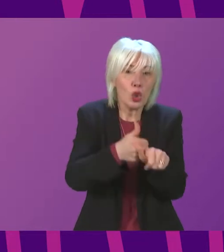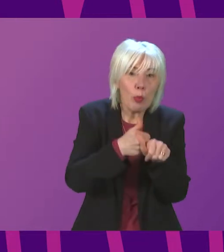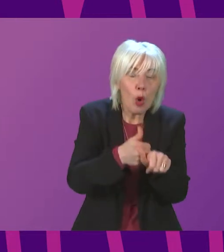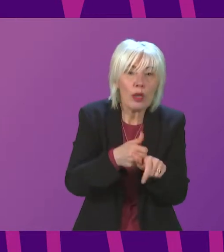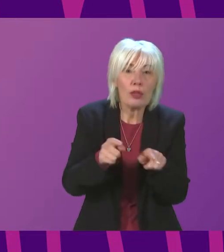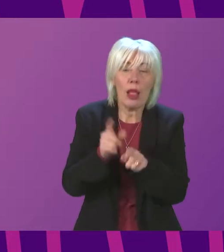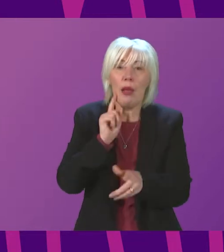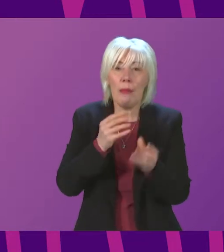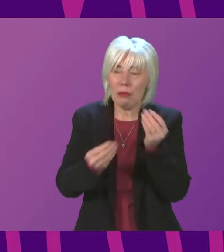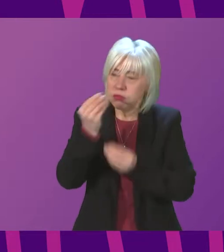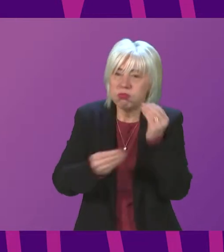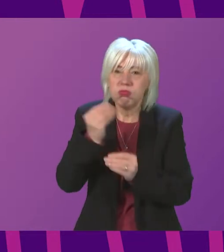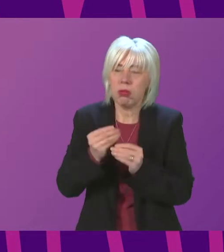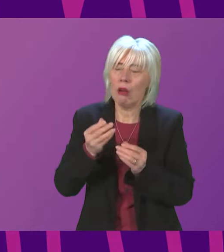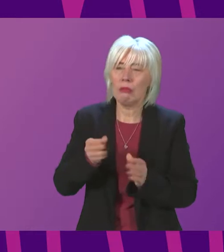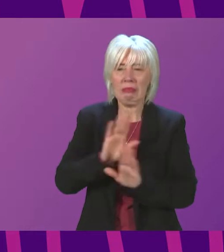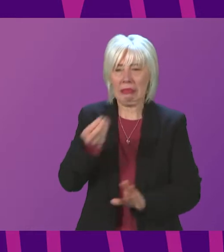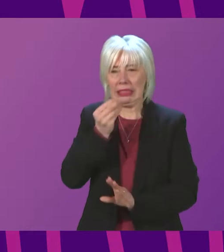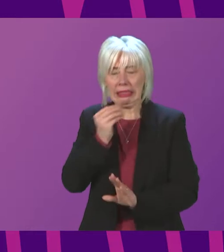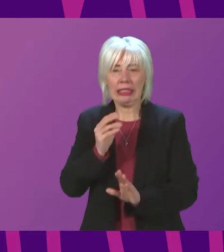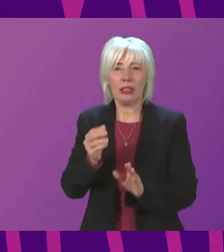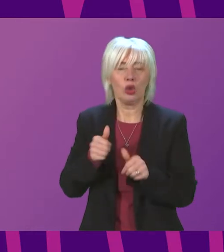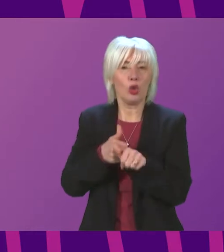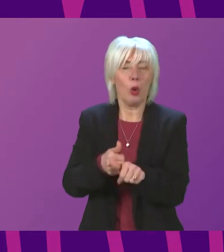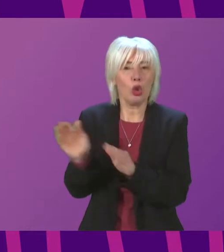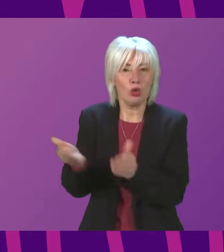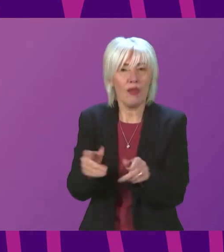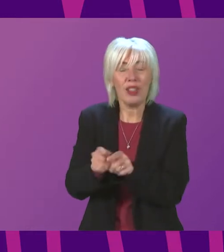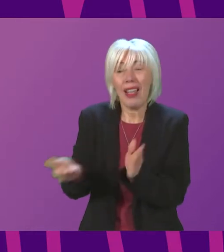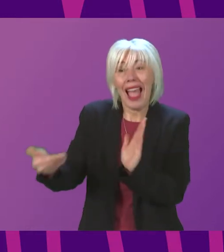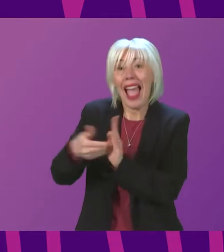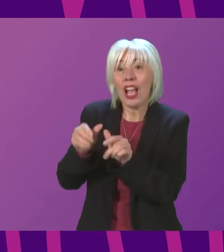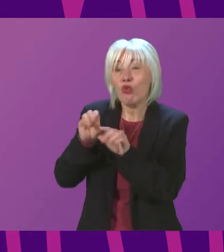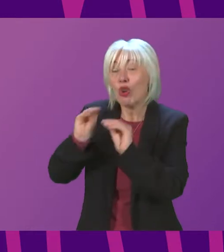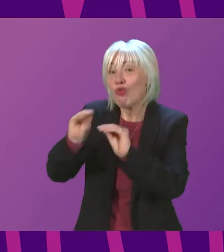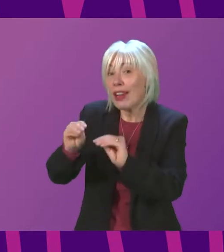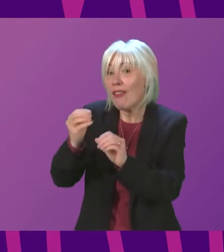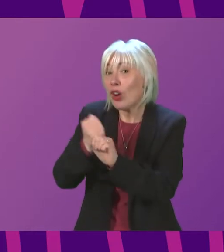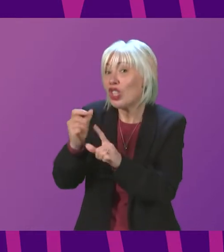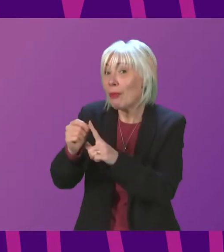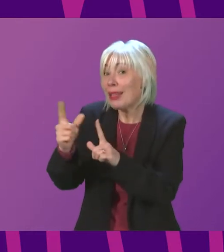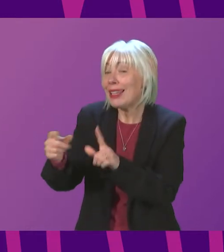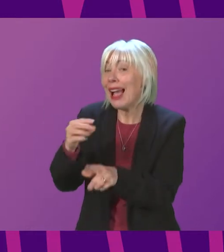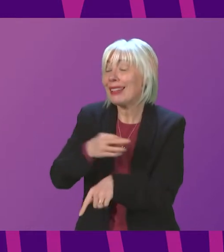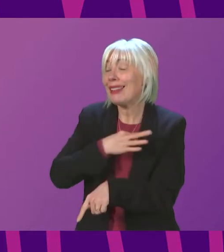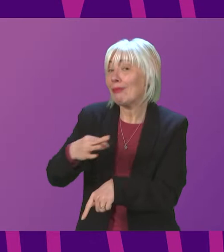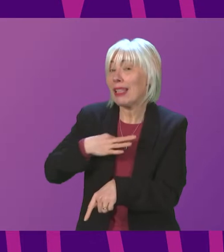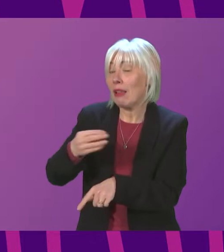disorder support services and training for general practitioners and other healthcare